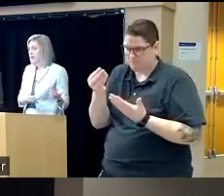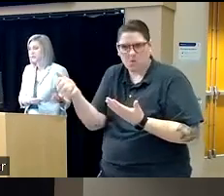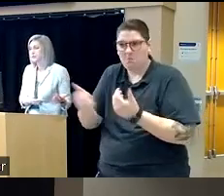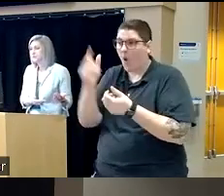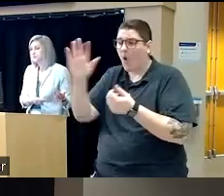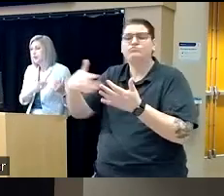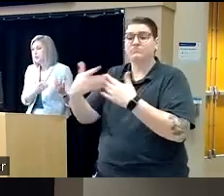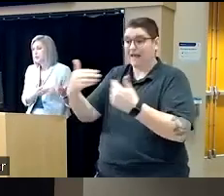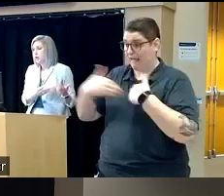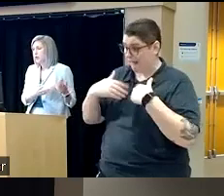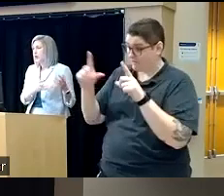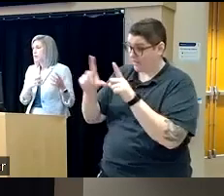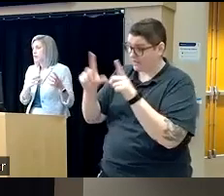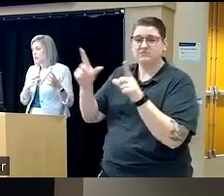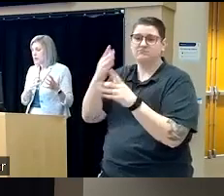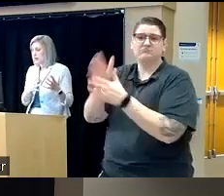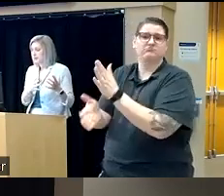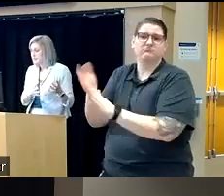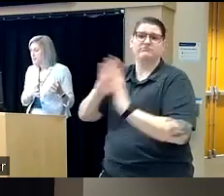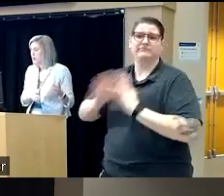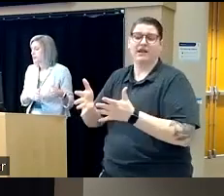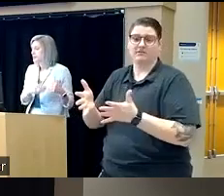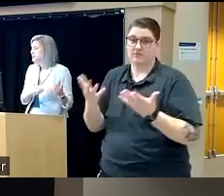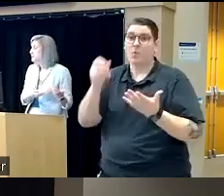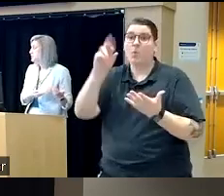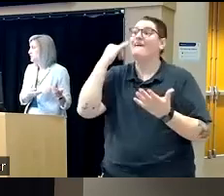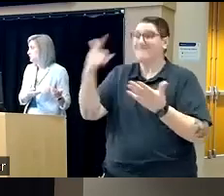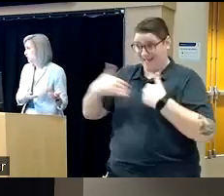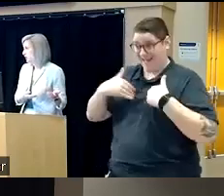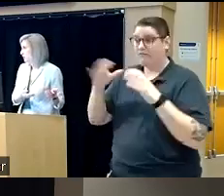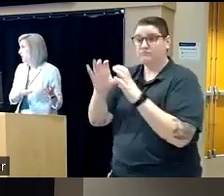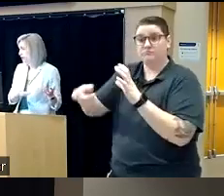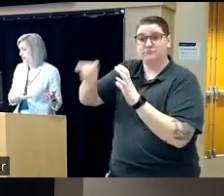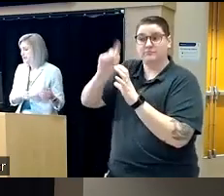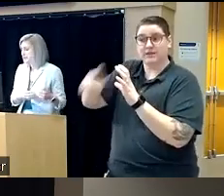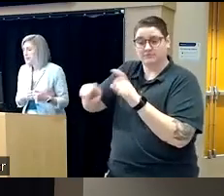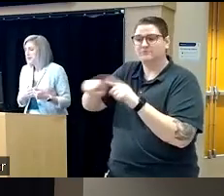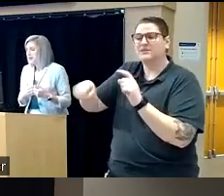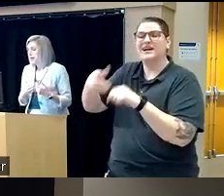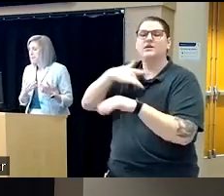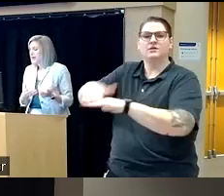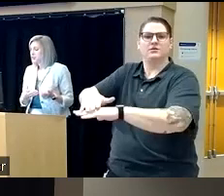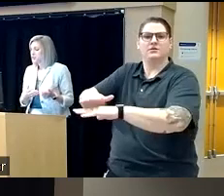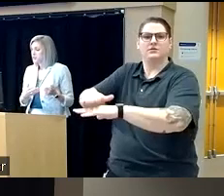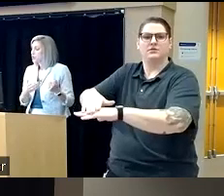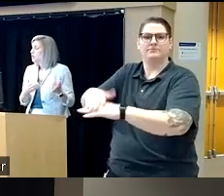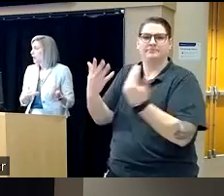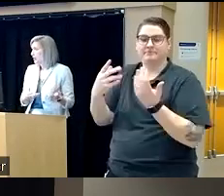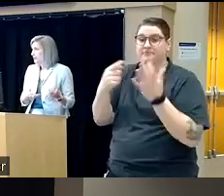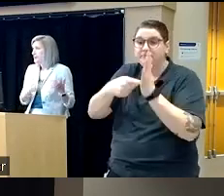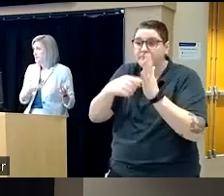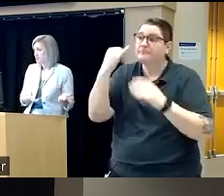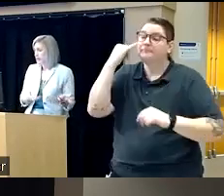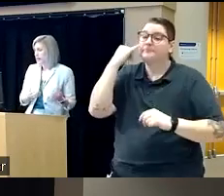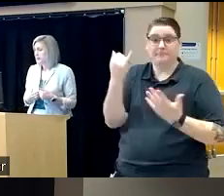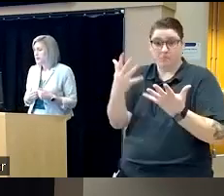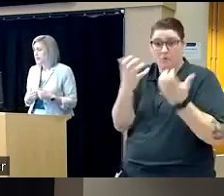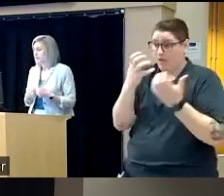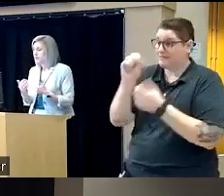Partners so for example a substance use disorder therapist a bachelor's or lower is required and